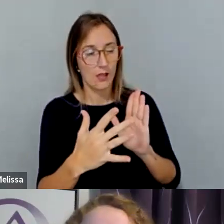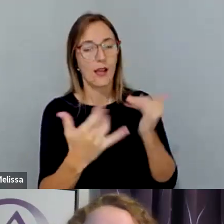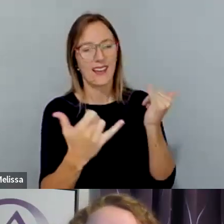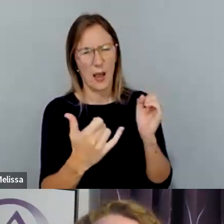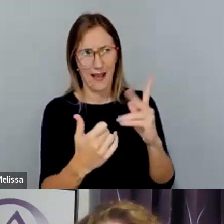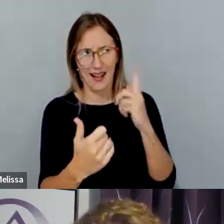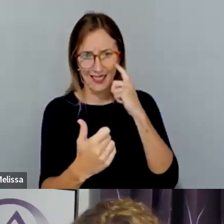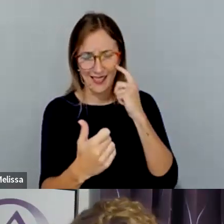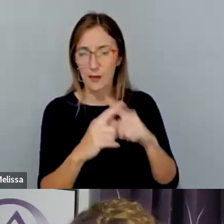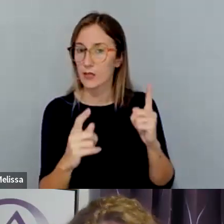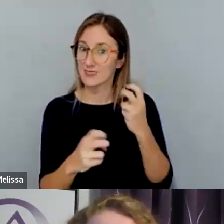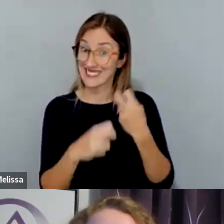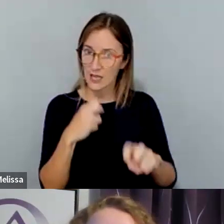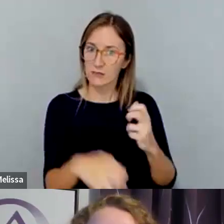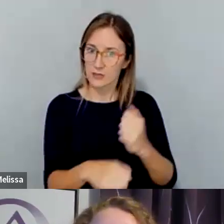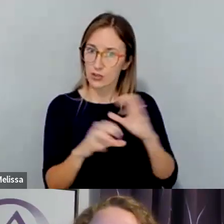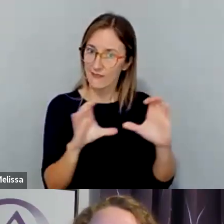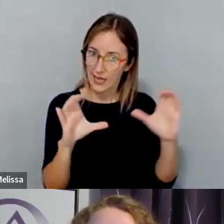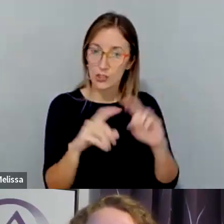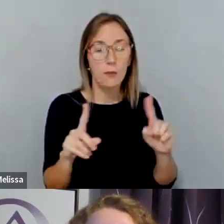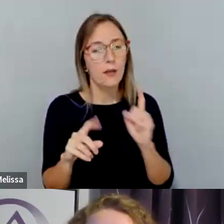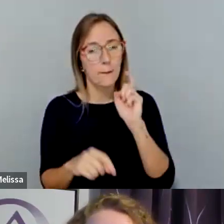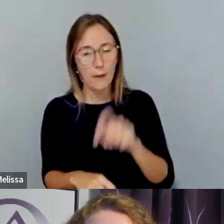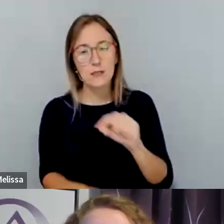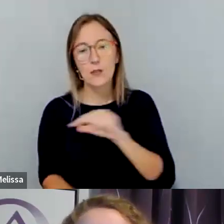certifications for a long time stopped providing them. For a long time, it